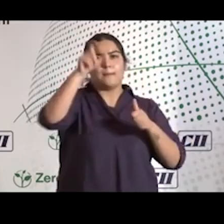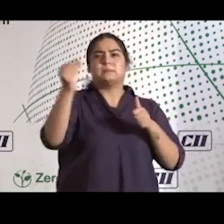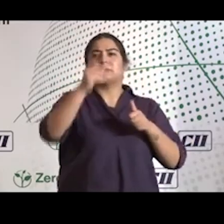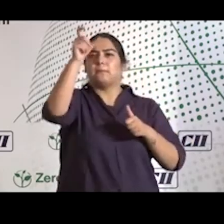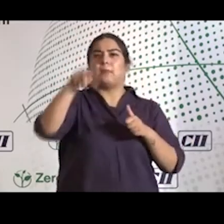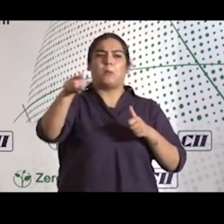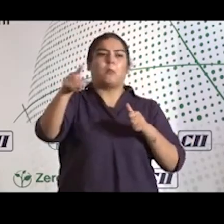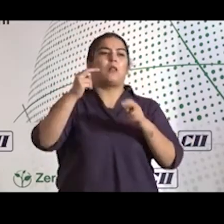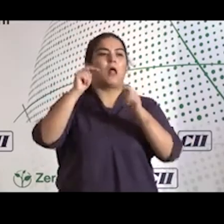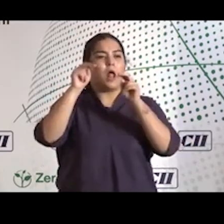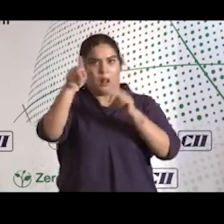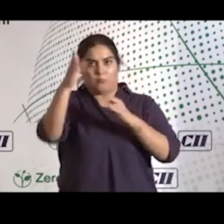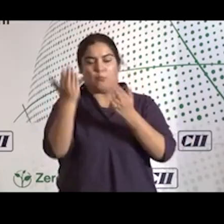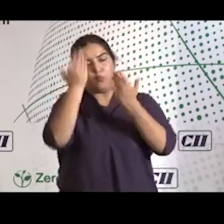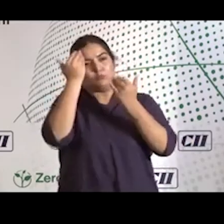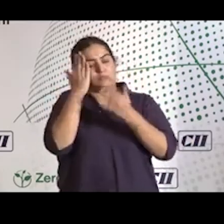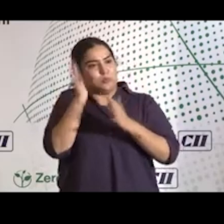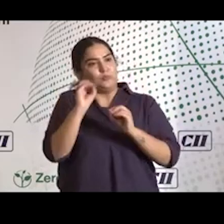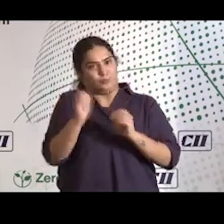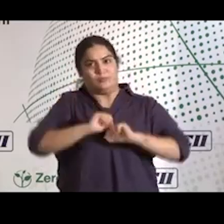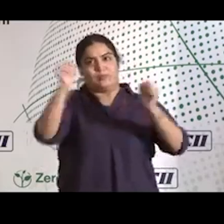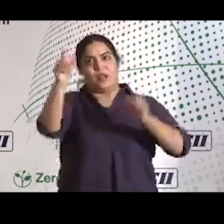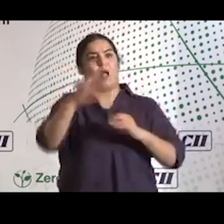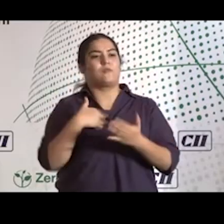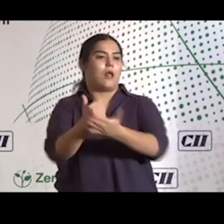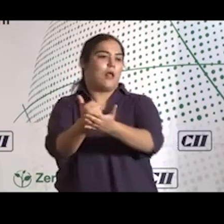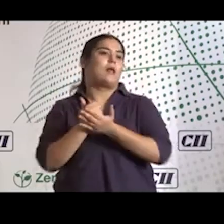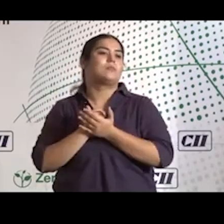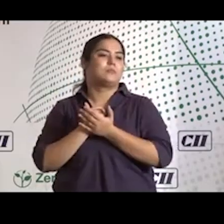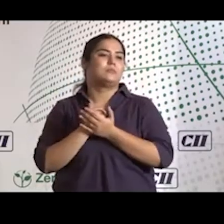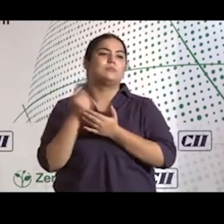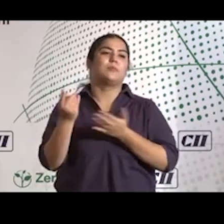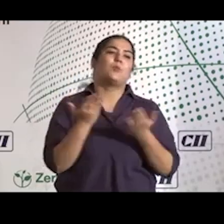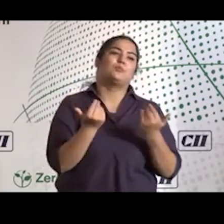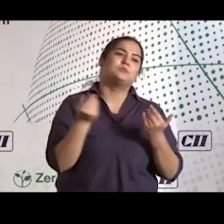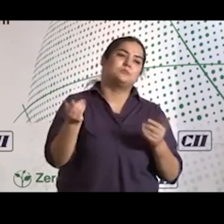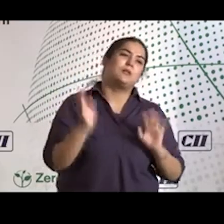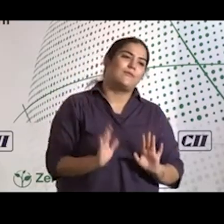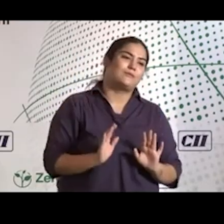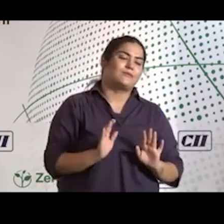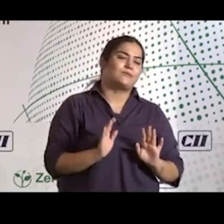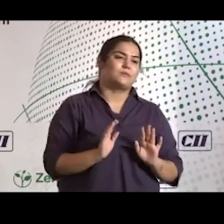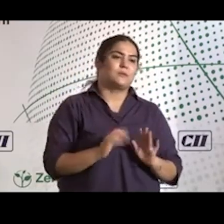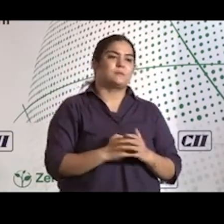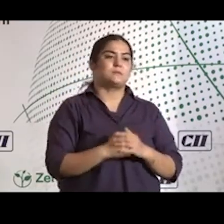In summary, that is one of the advantage. What I think the whole thing when I was in the elevator,